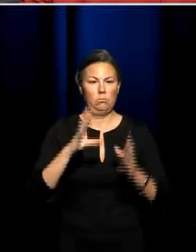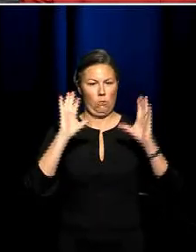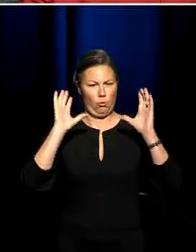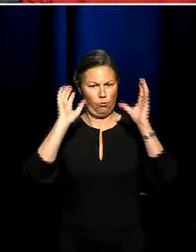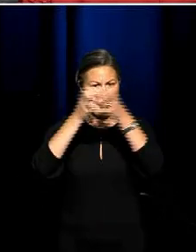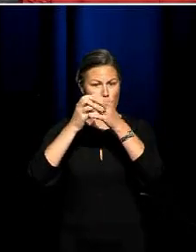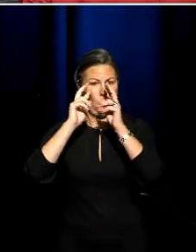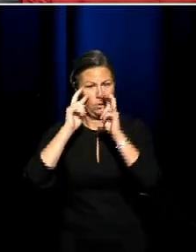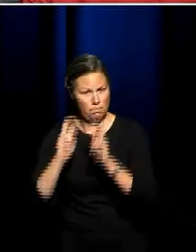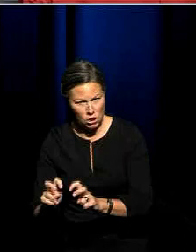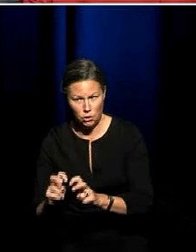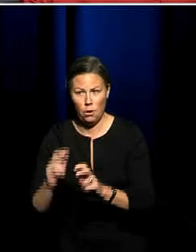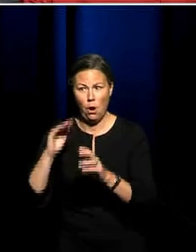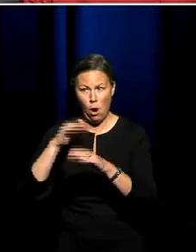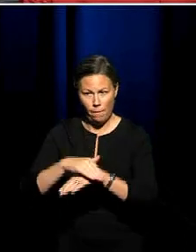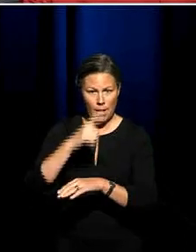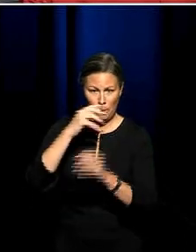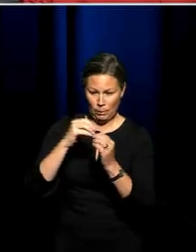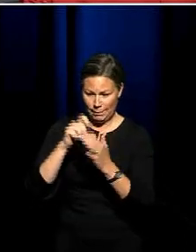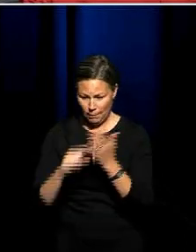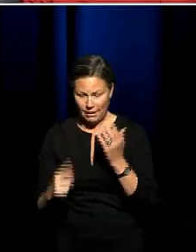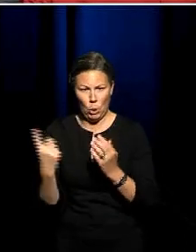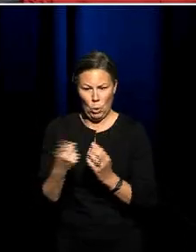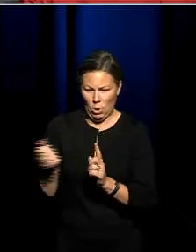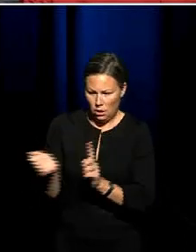abuse and neglect of people with disability. The Senate Committee recommended that